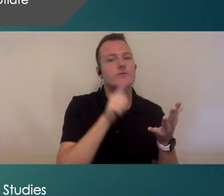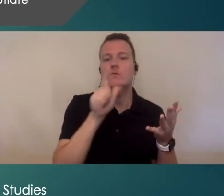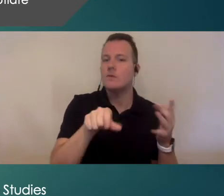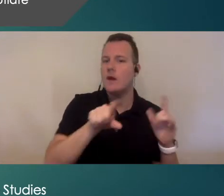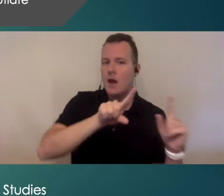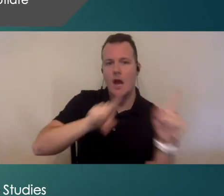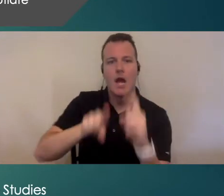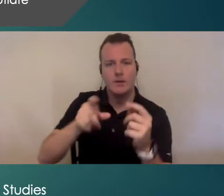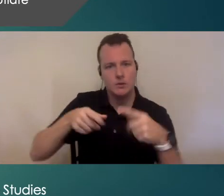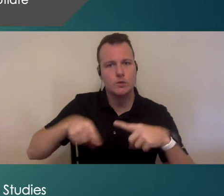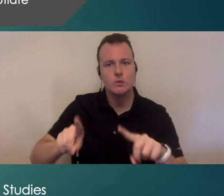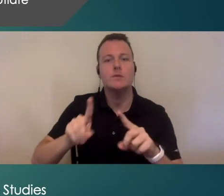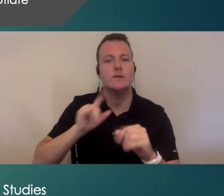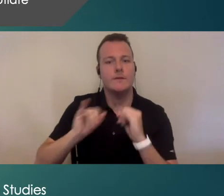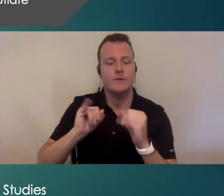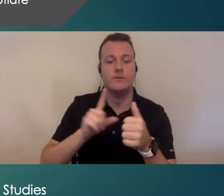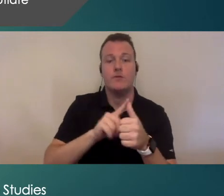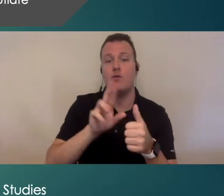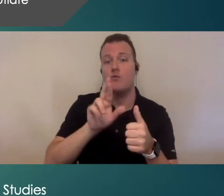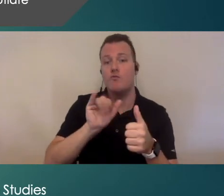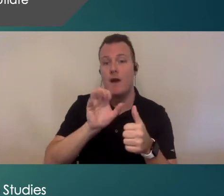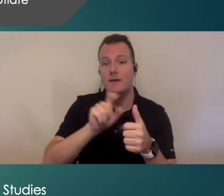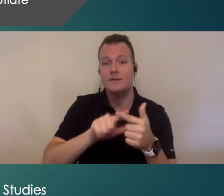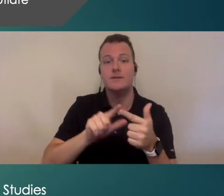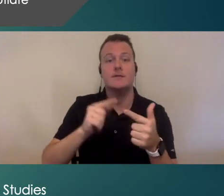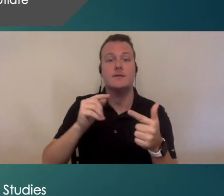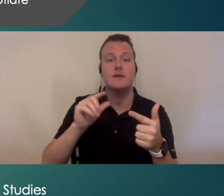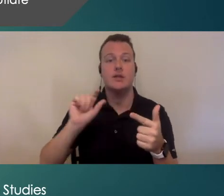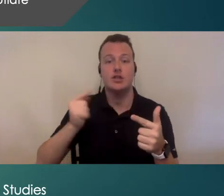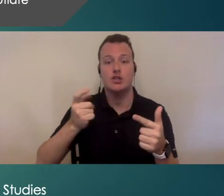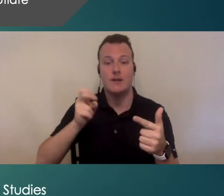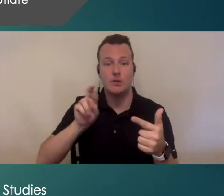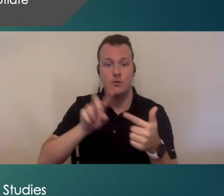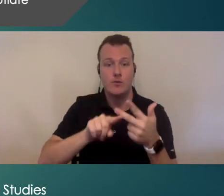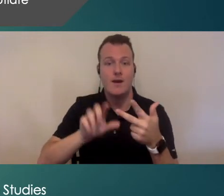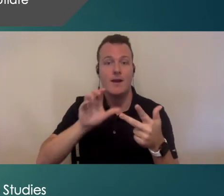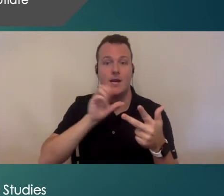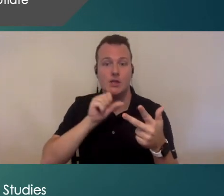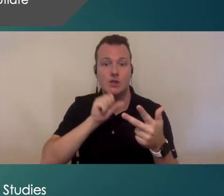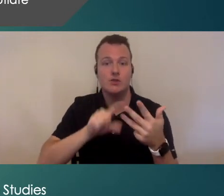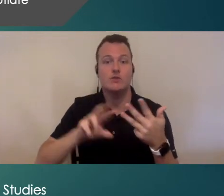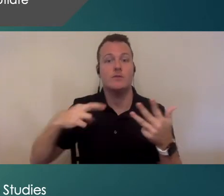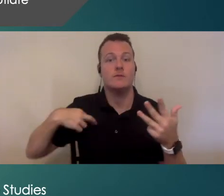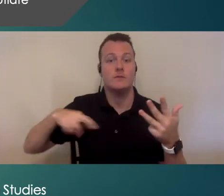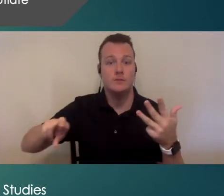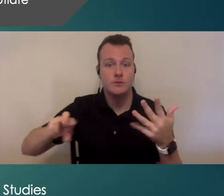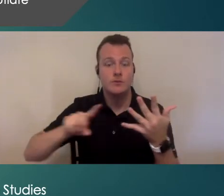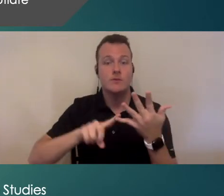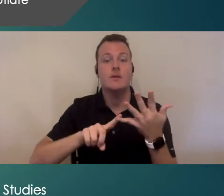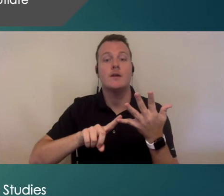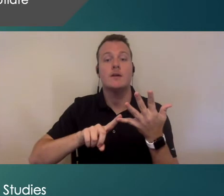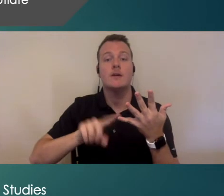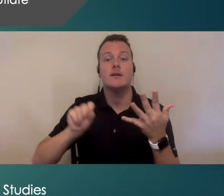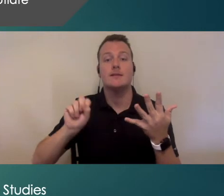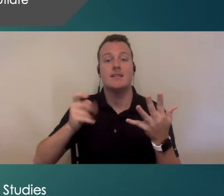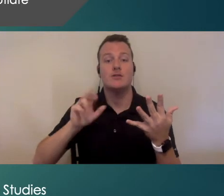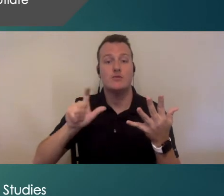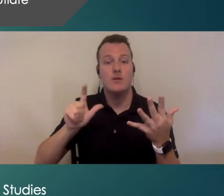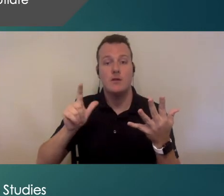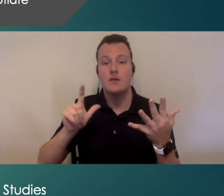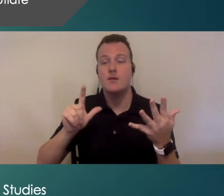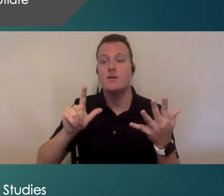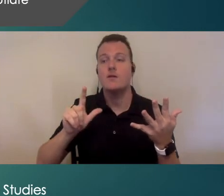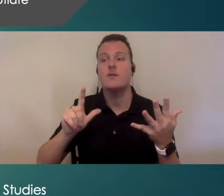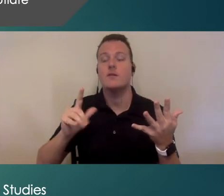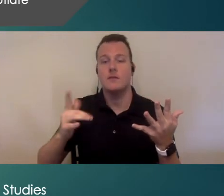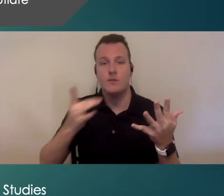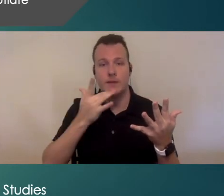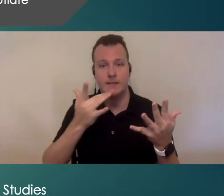doing an interview are race, gender, age, religion, sexual, orientation, or identity,